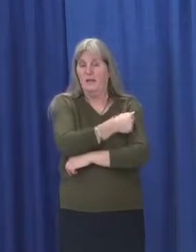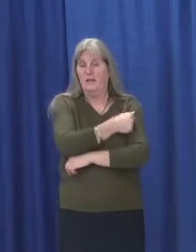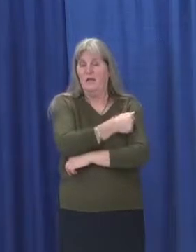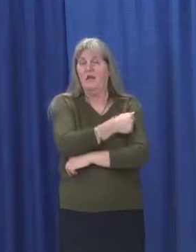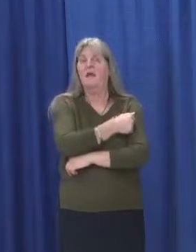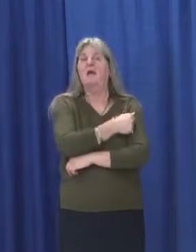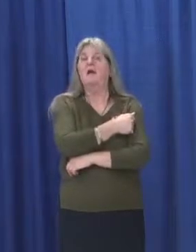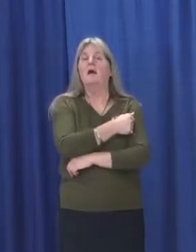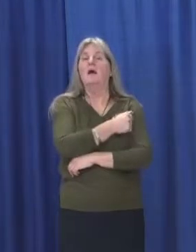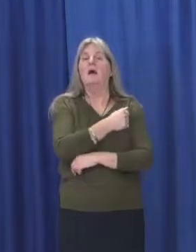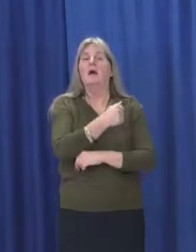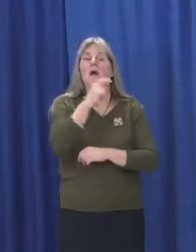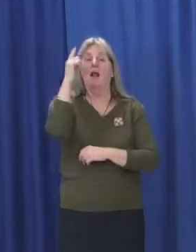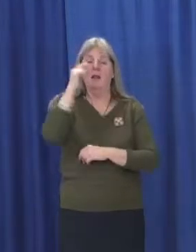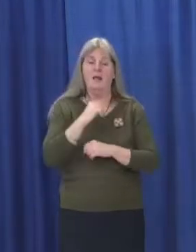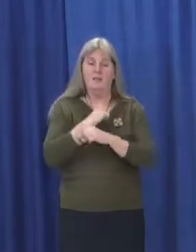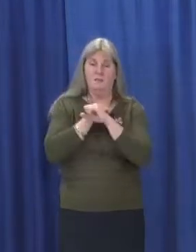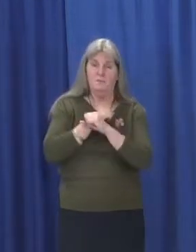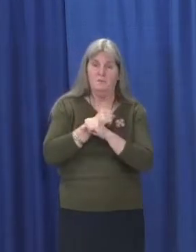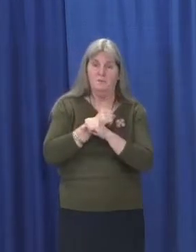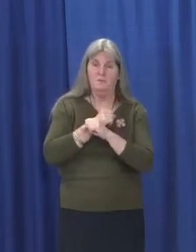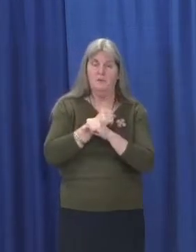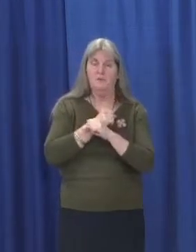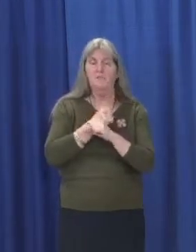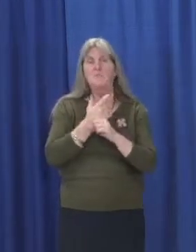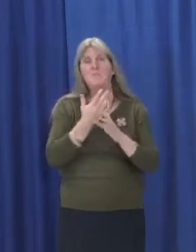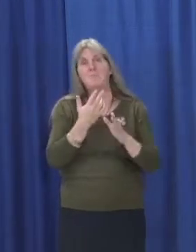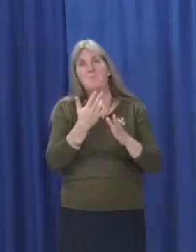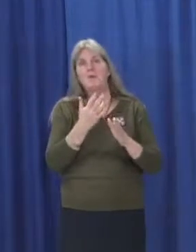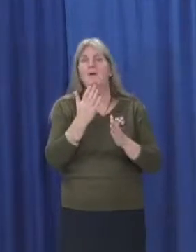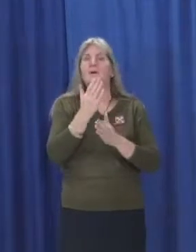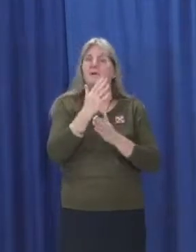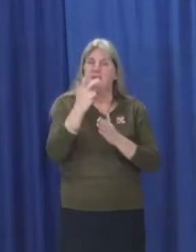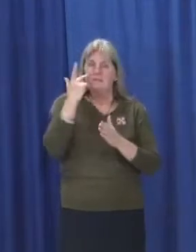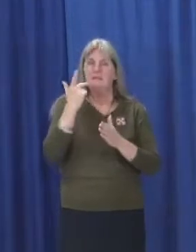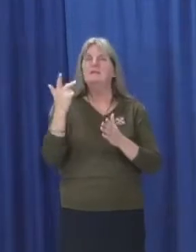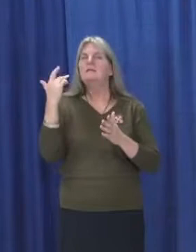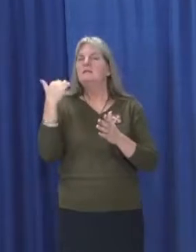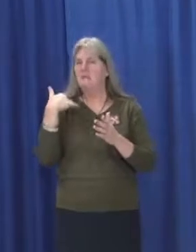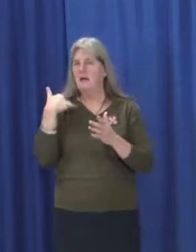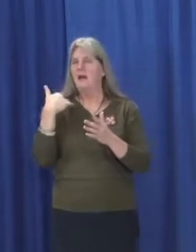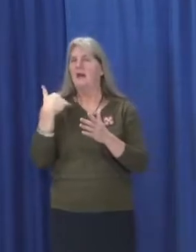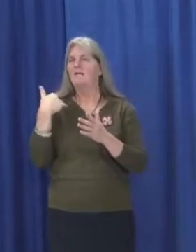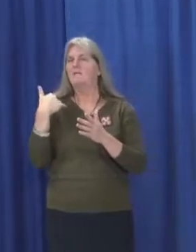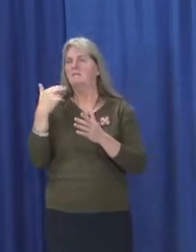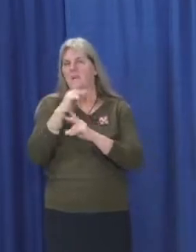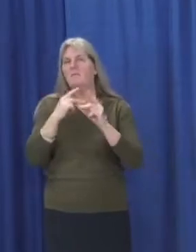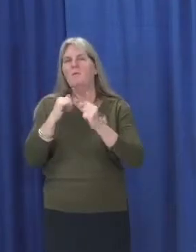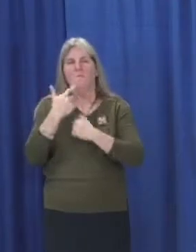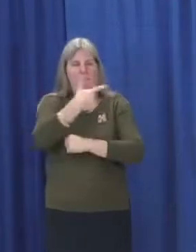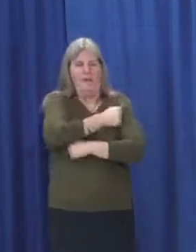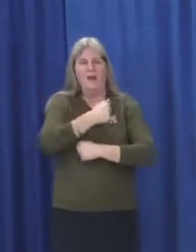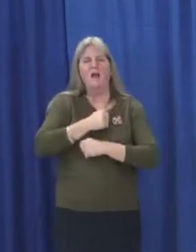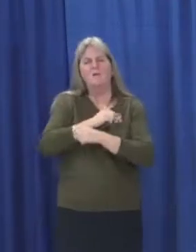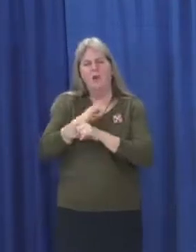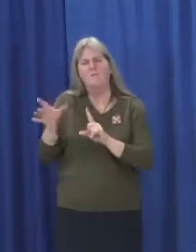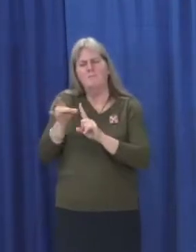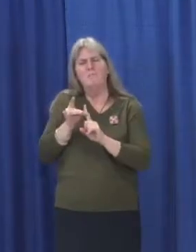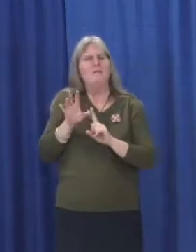increasing number of cases amongst a percentage of cases. And what's been shown with